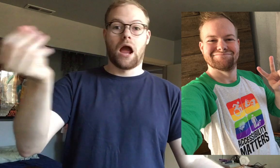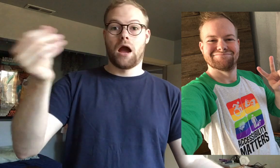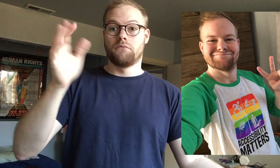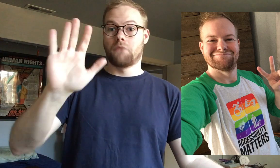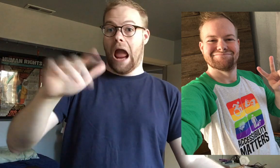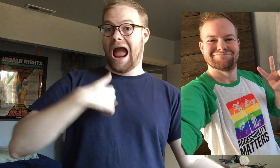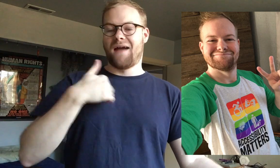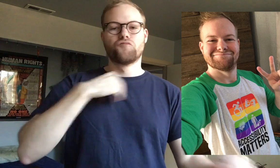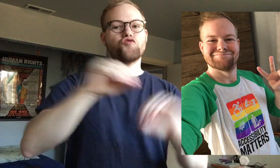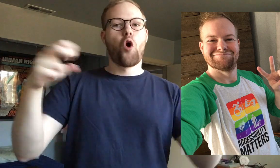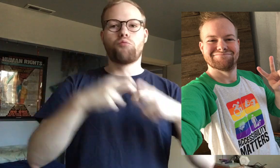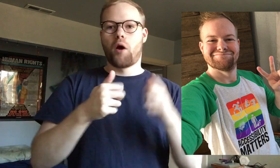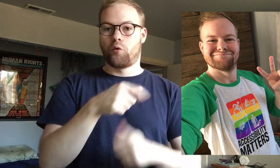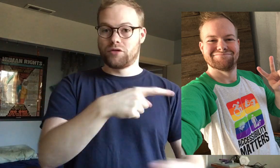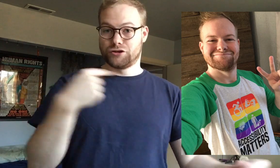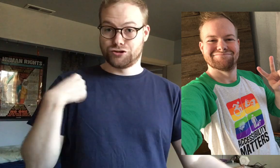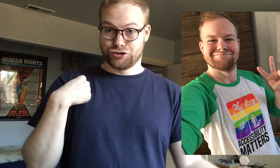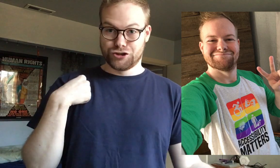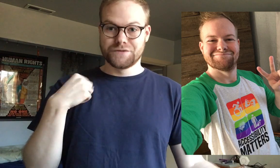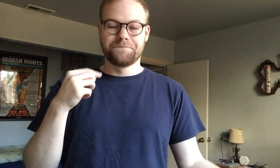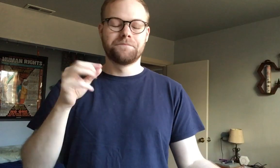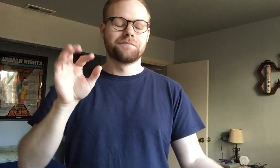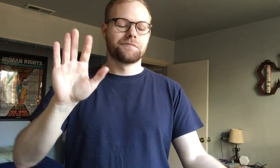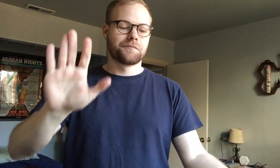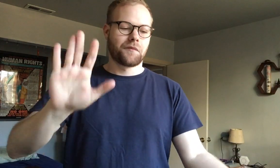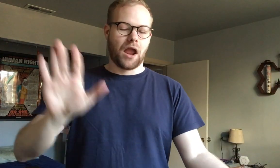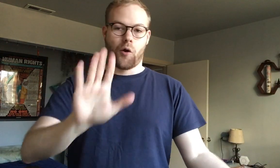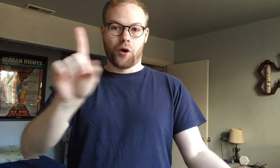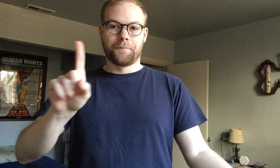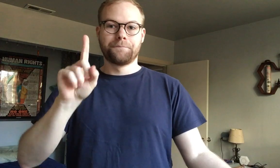And I have no problem with this shirt. Now, um.